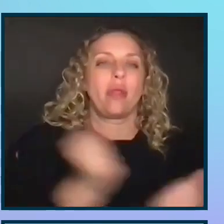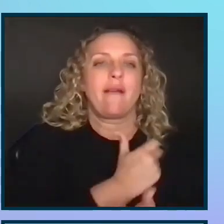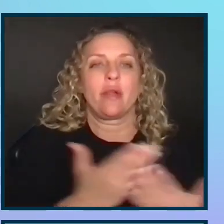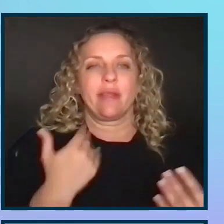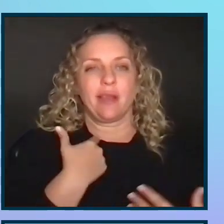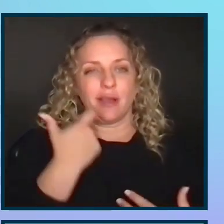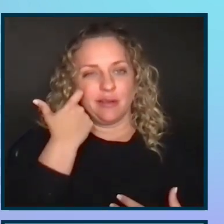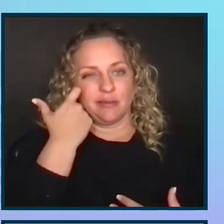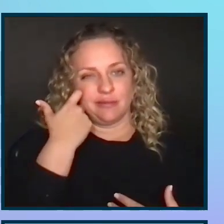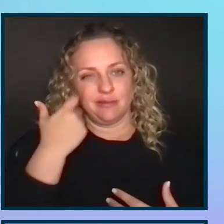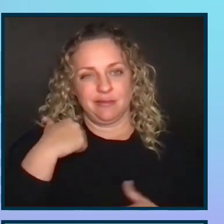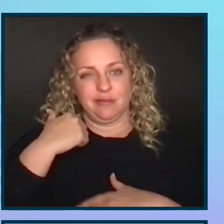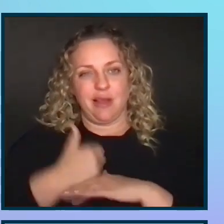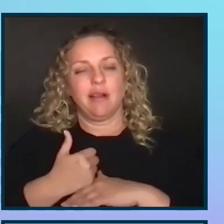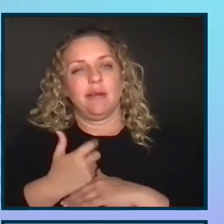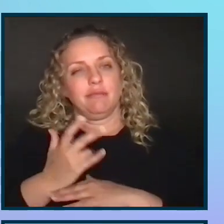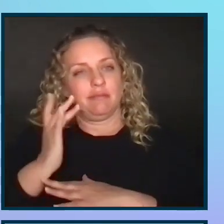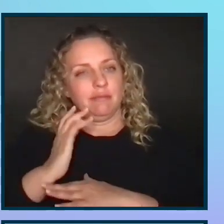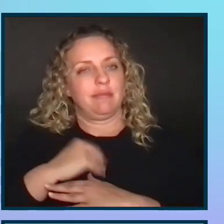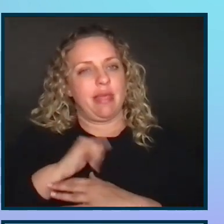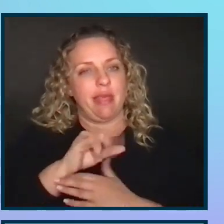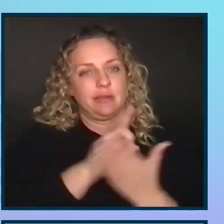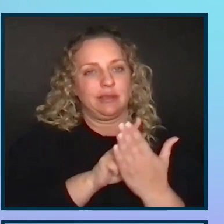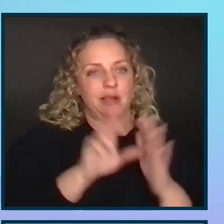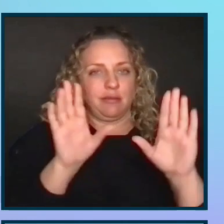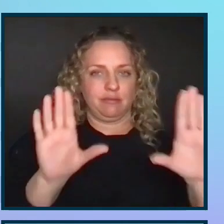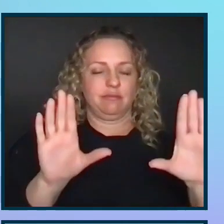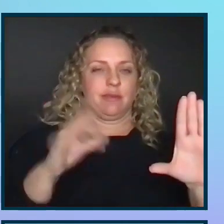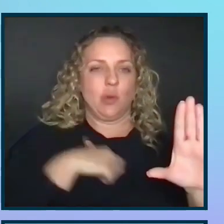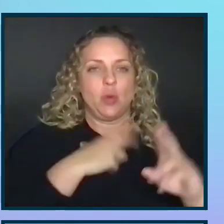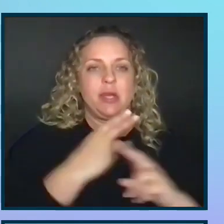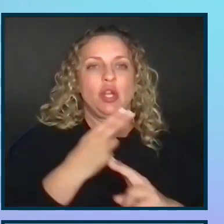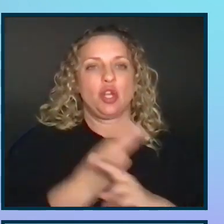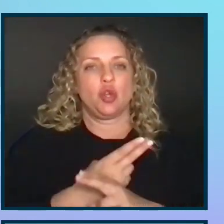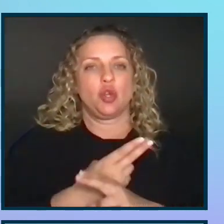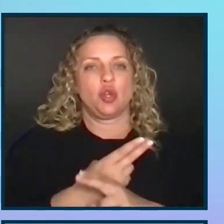your versions of the interface design we used, we had a principal called type as art,